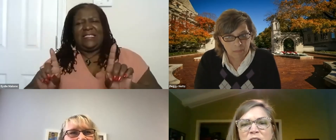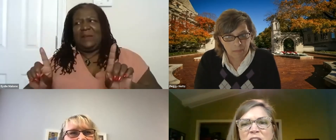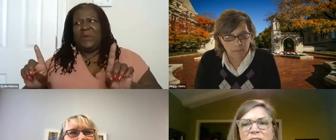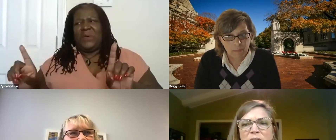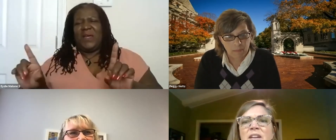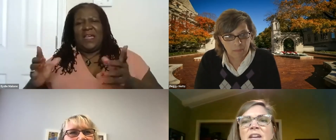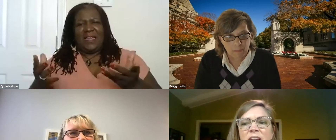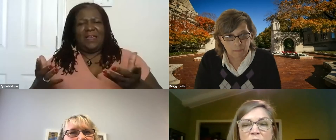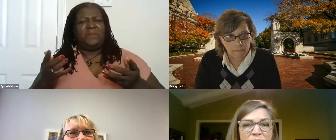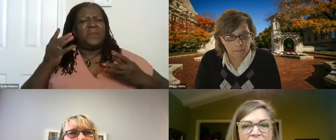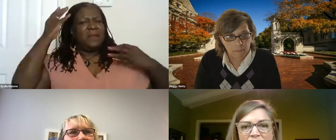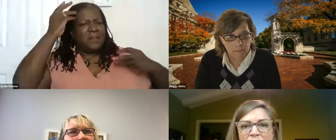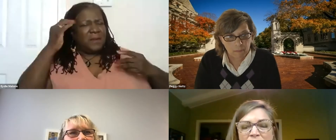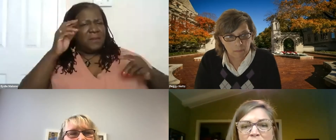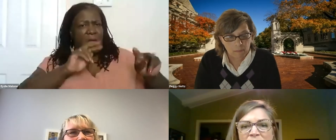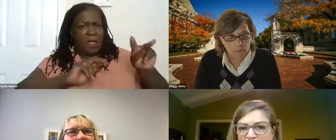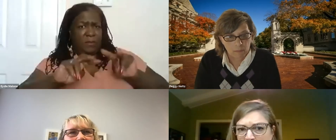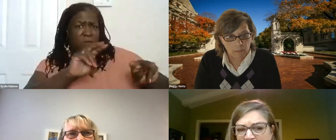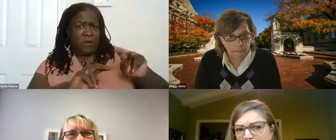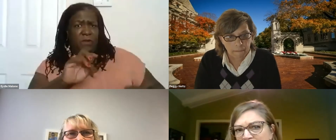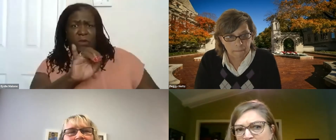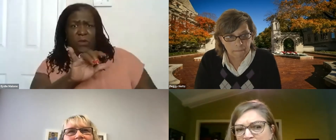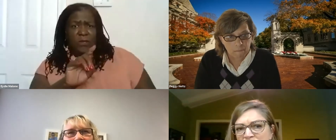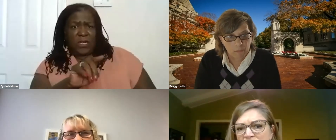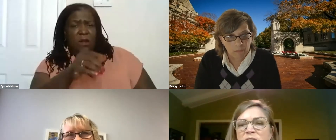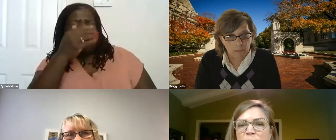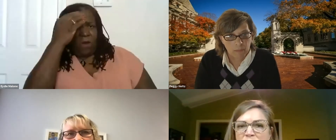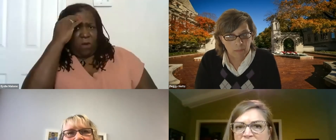your child. Hopefully you have a great relationship with your pediatrician and all the specialists